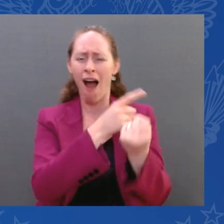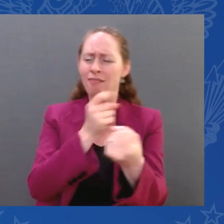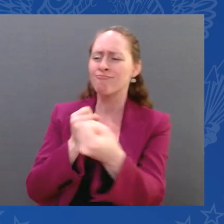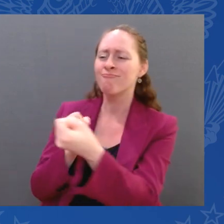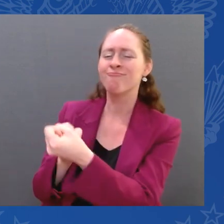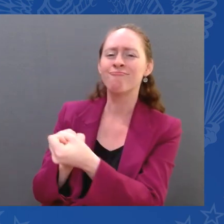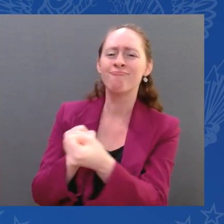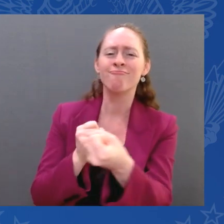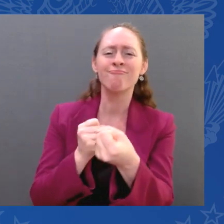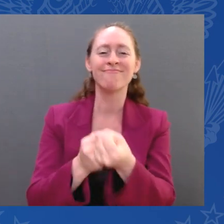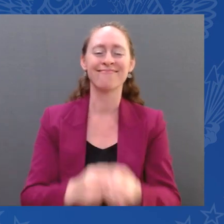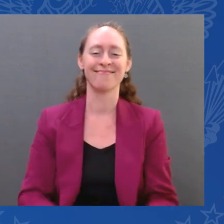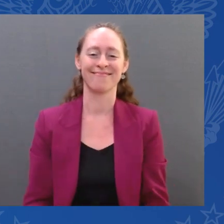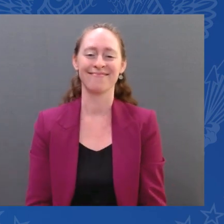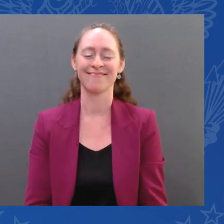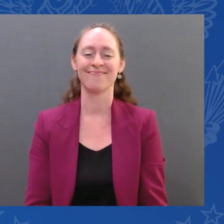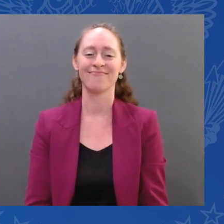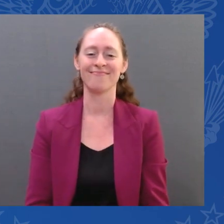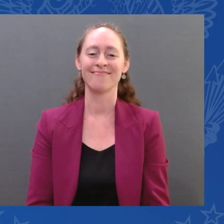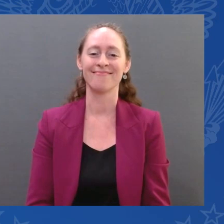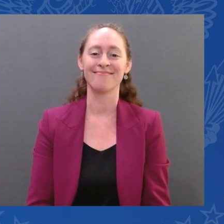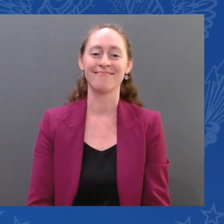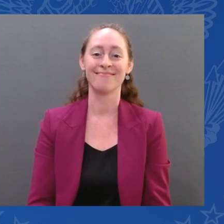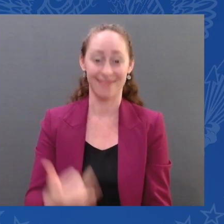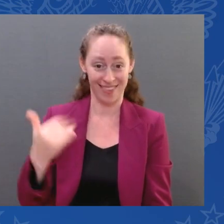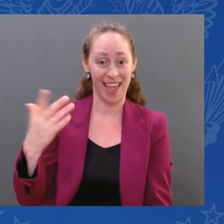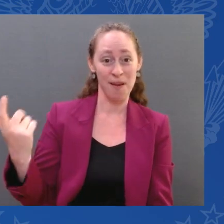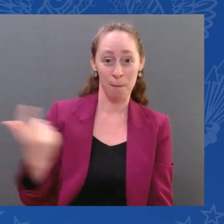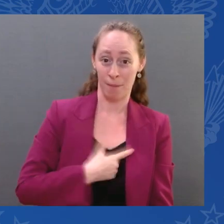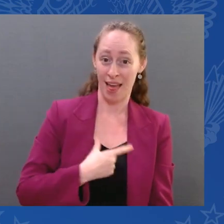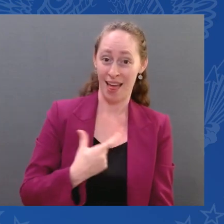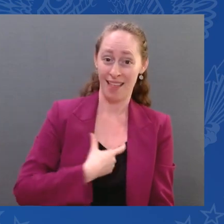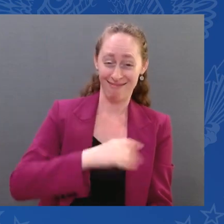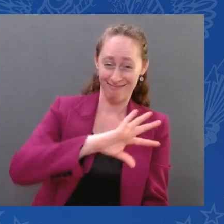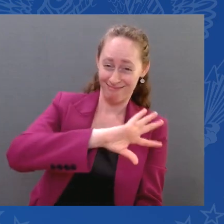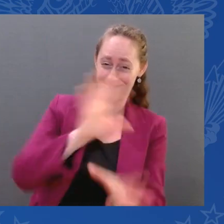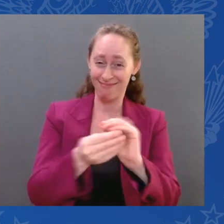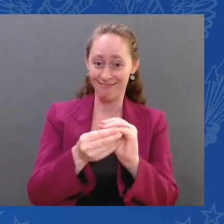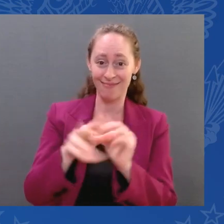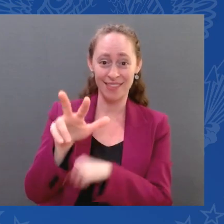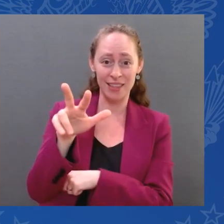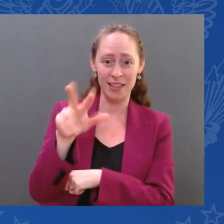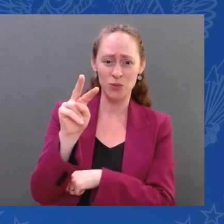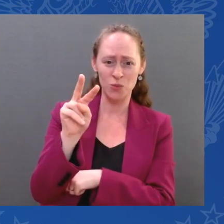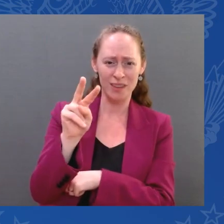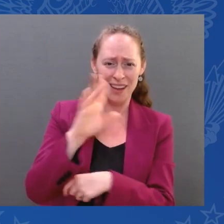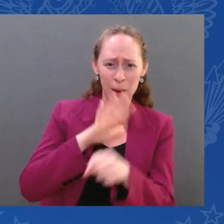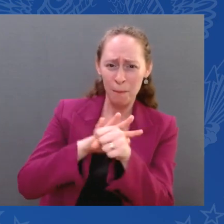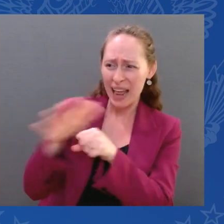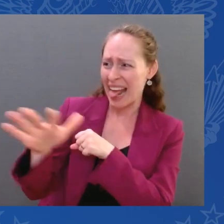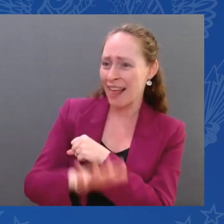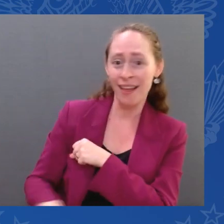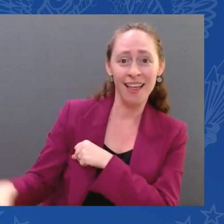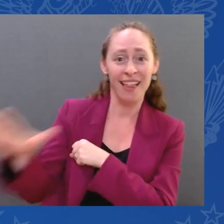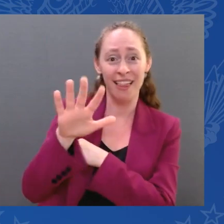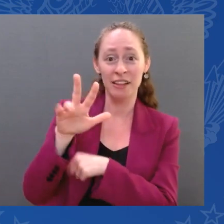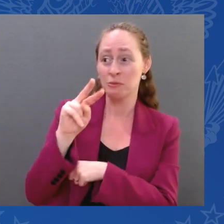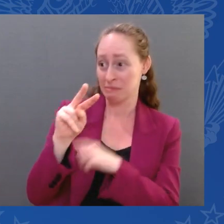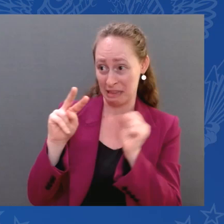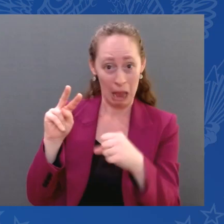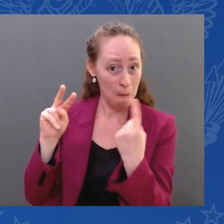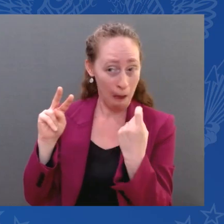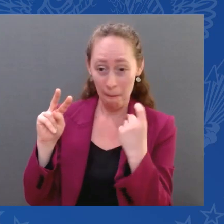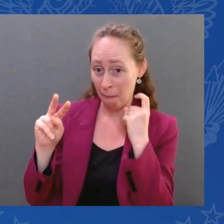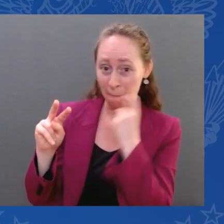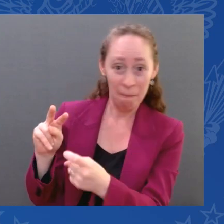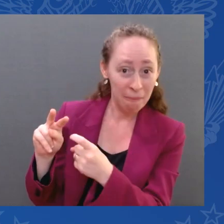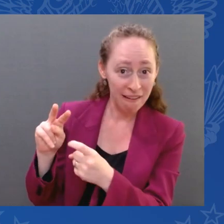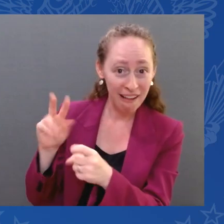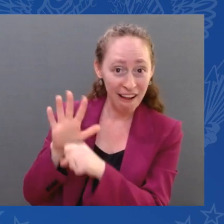32 Olympic and world championship medals at age 25.